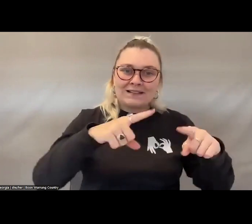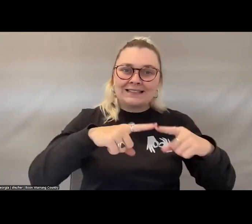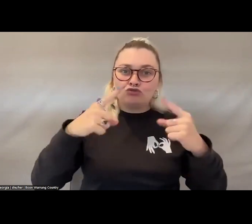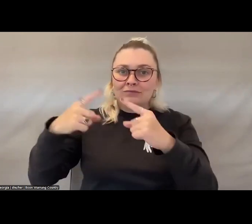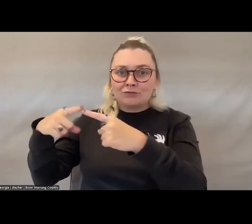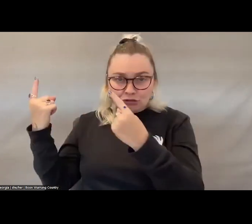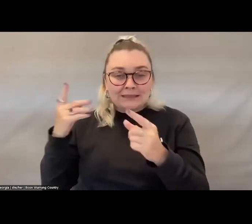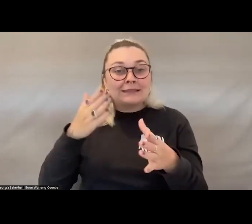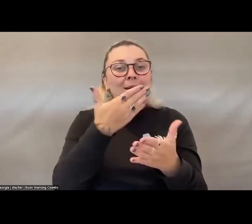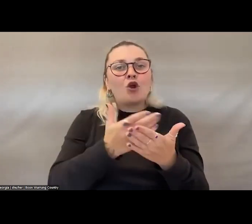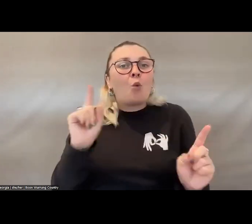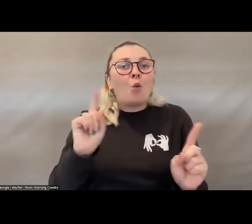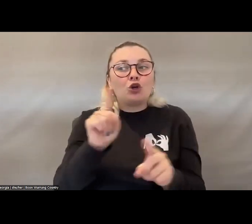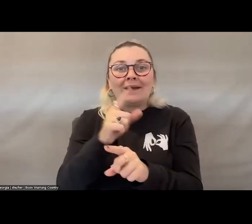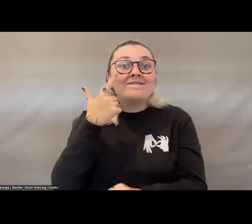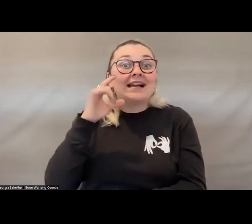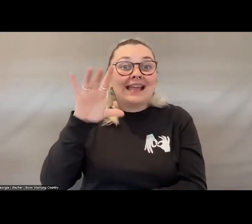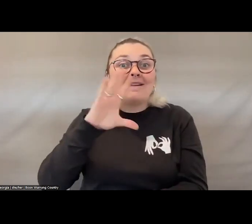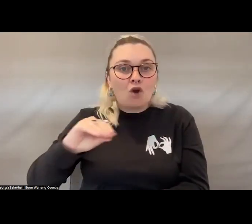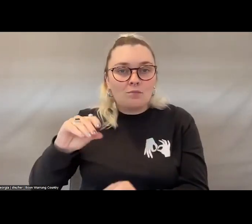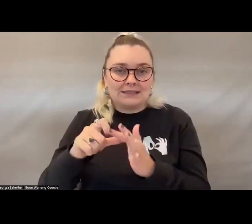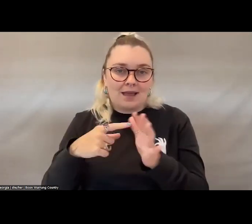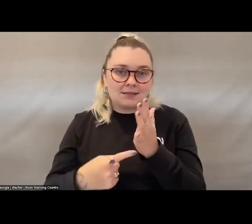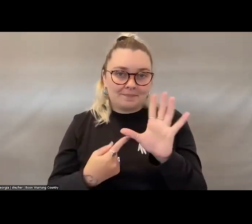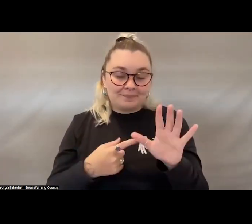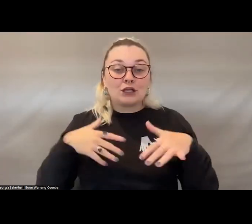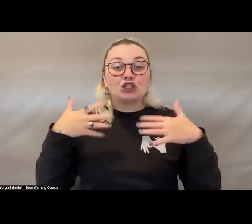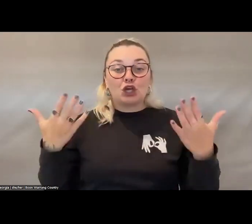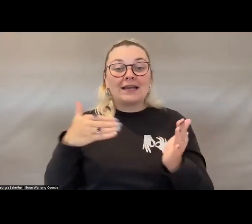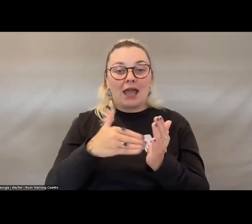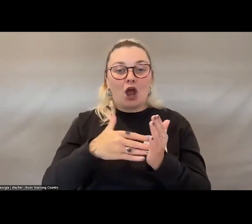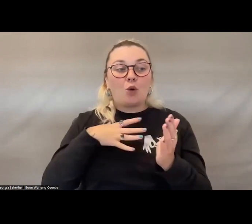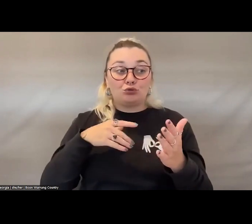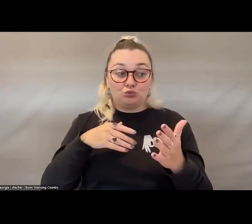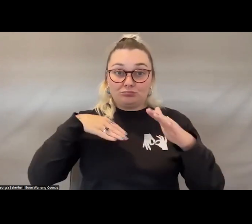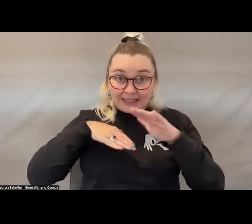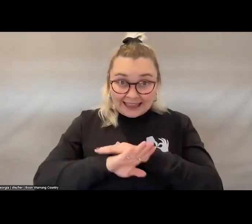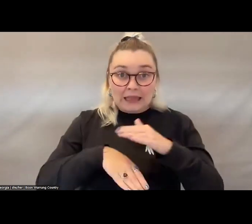depending on what we find out from the data. With that, I wanted to jump in and start